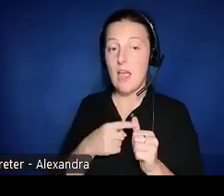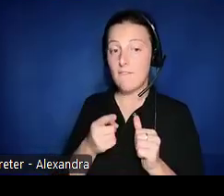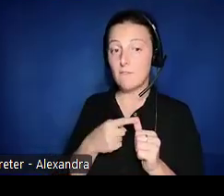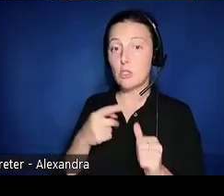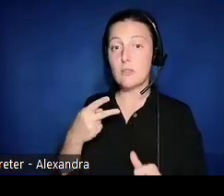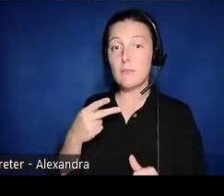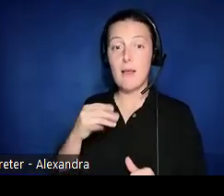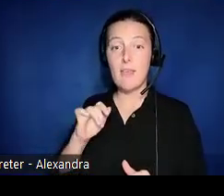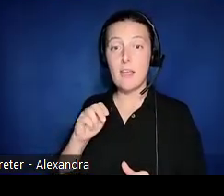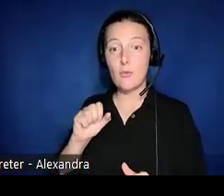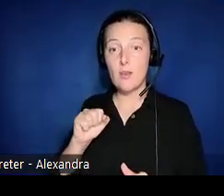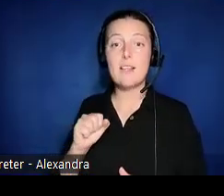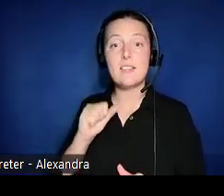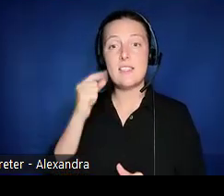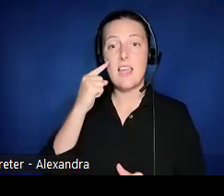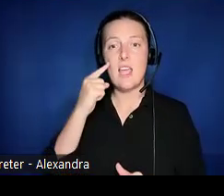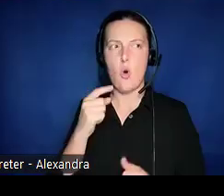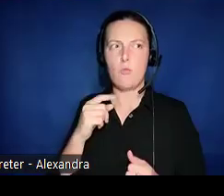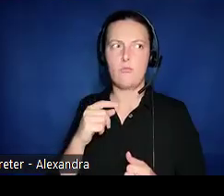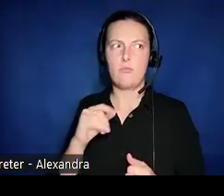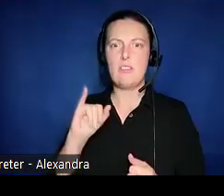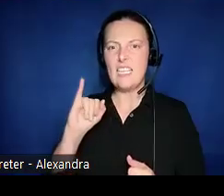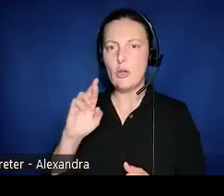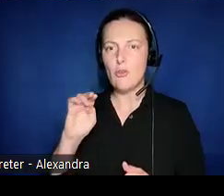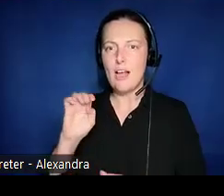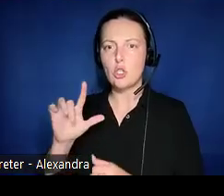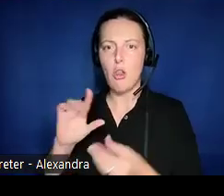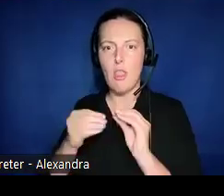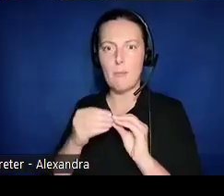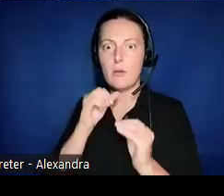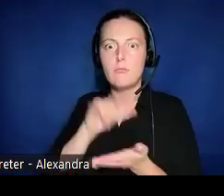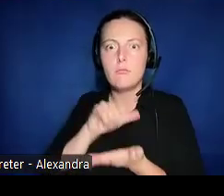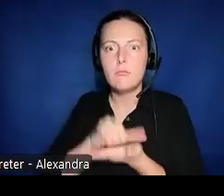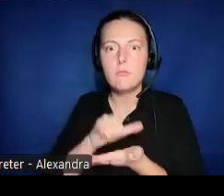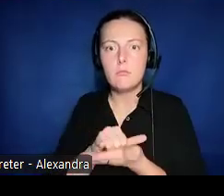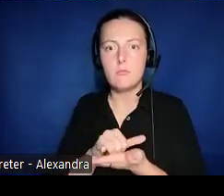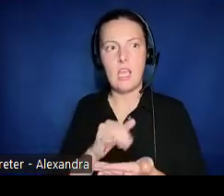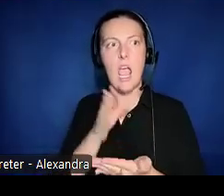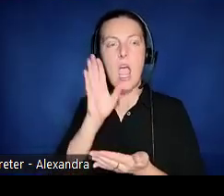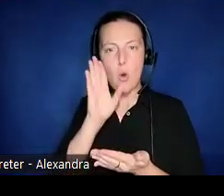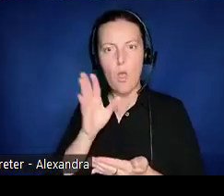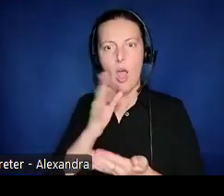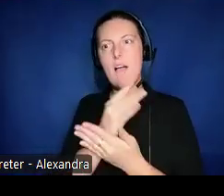that pi would eventually have to finish at some kind of fraction until uh Hypassis on